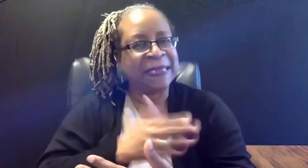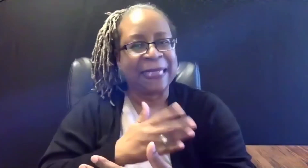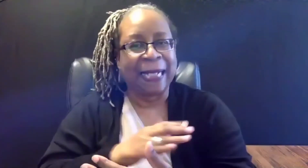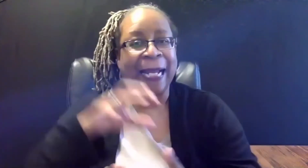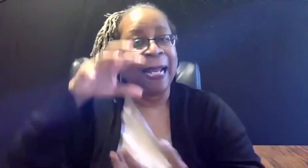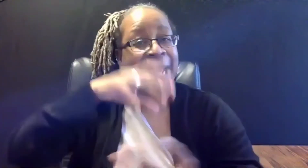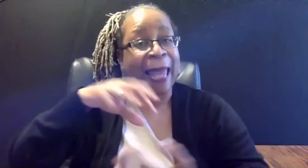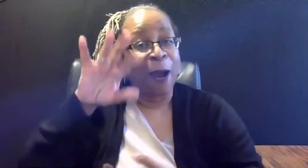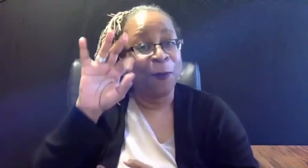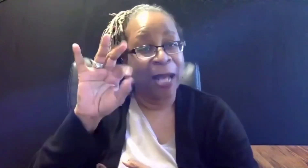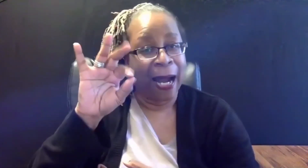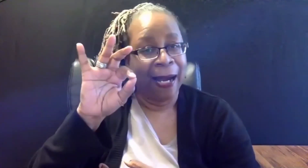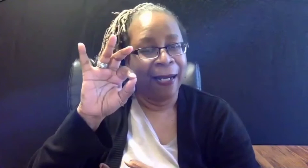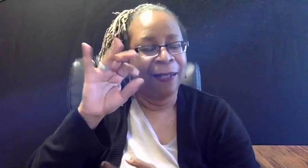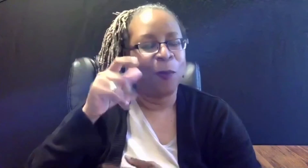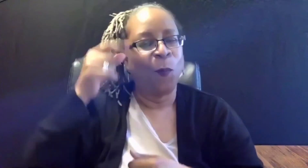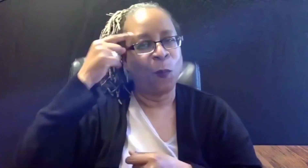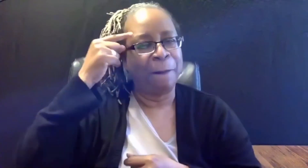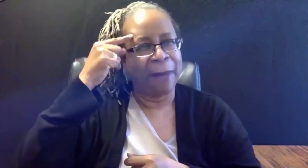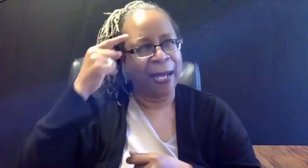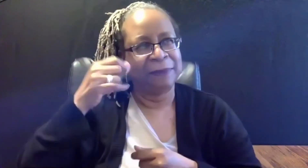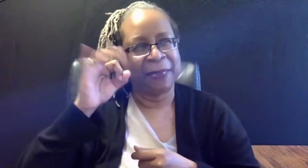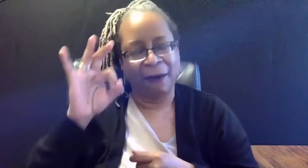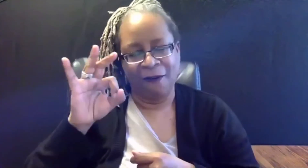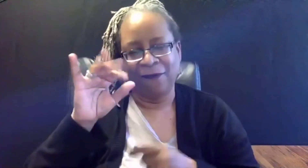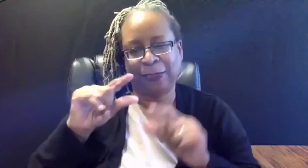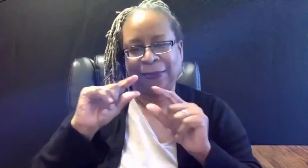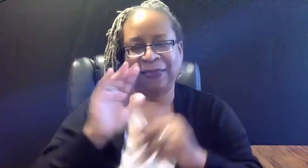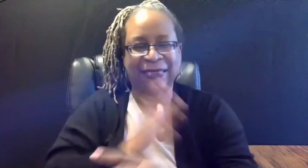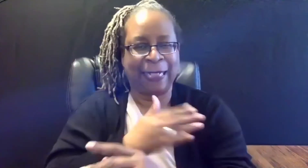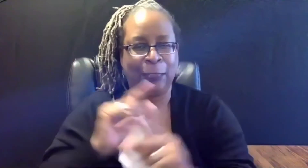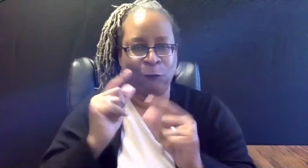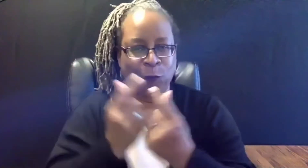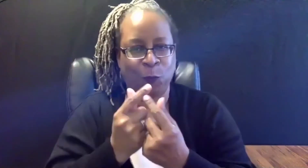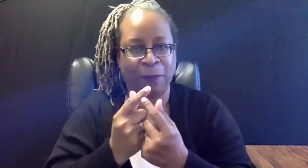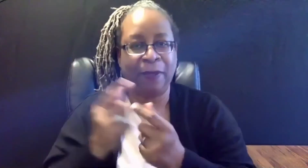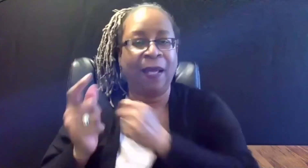And we decided to sing "Cloud Nine" by the Temptations.